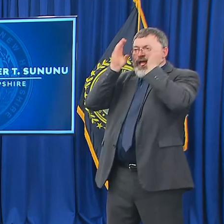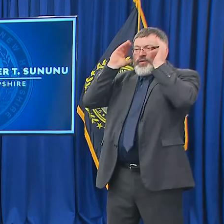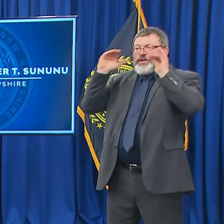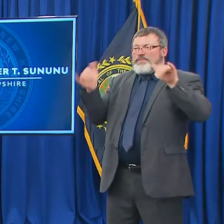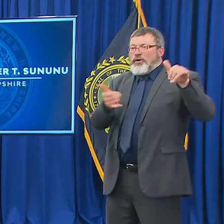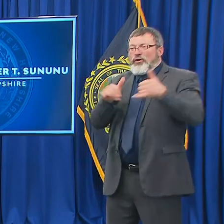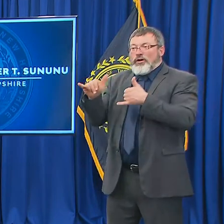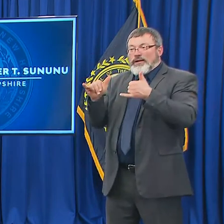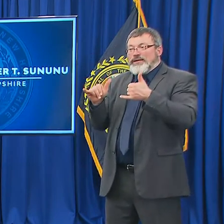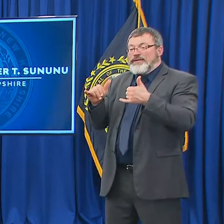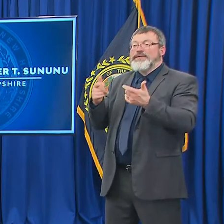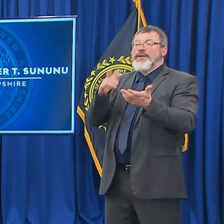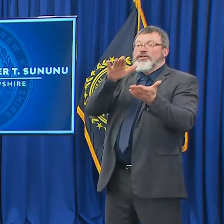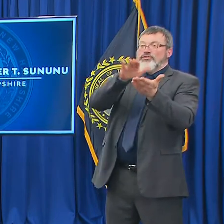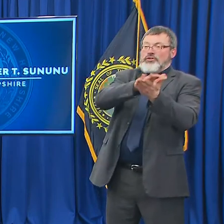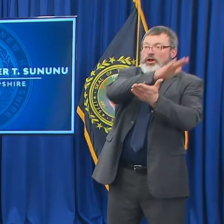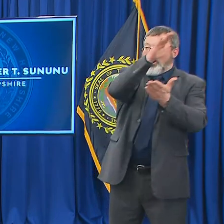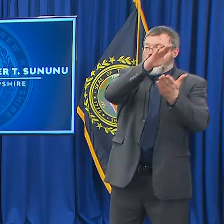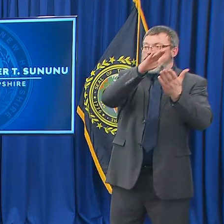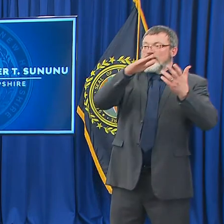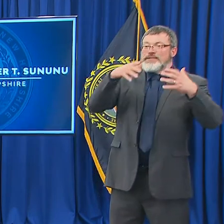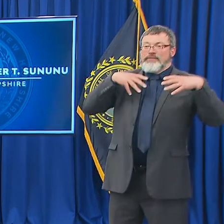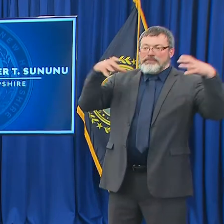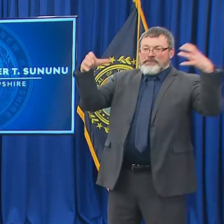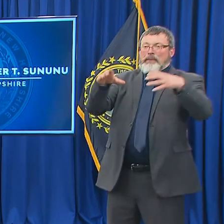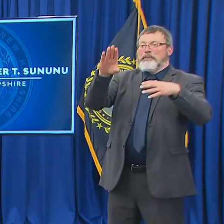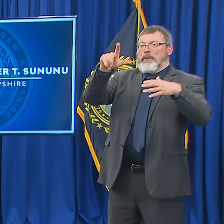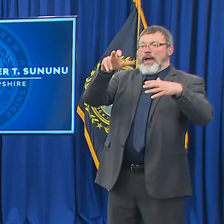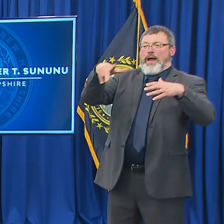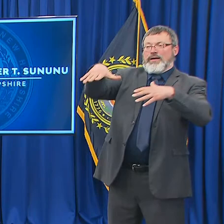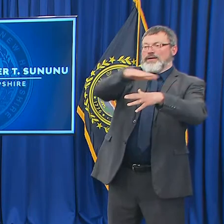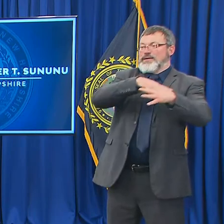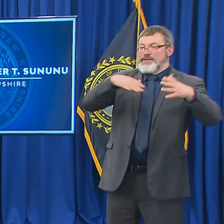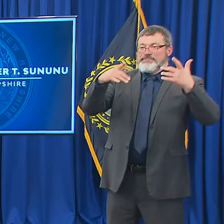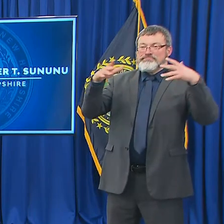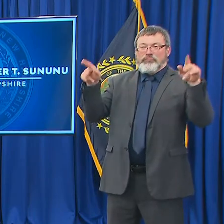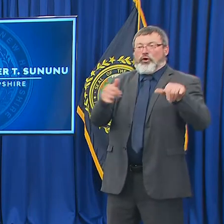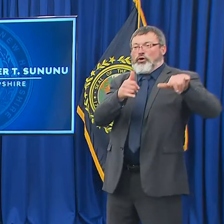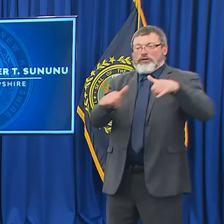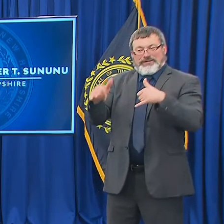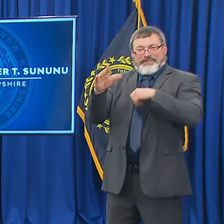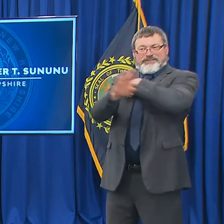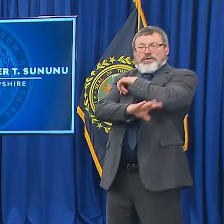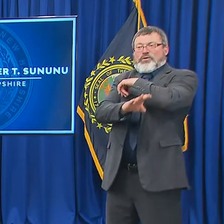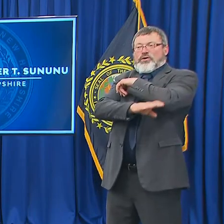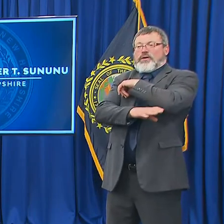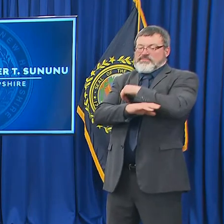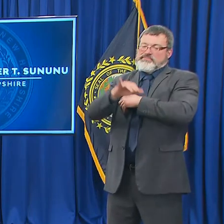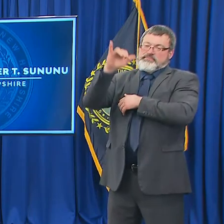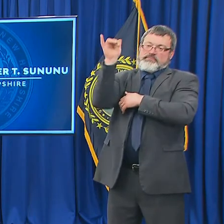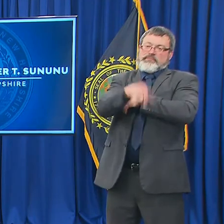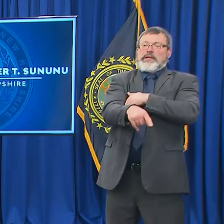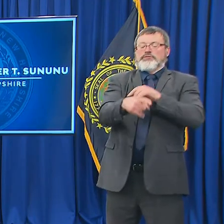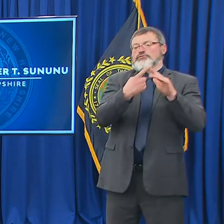Would you have districts that are having numerous cases especially given the numbers that are specific around schools around.